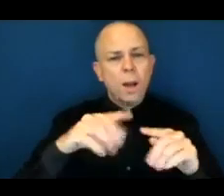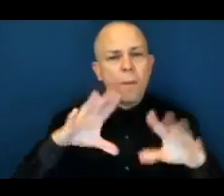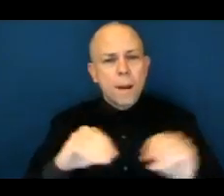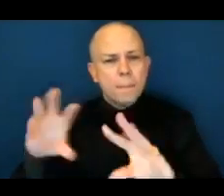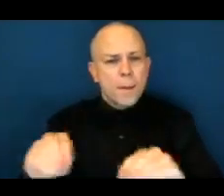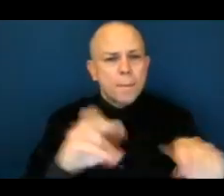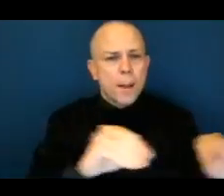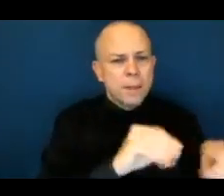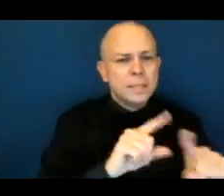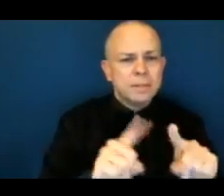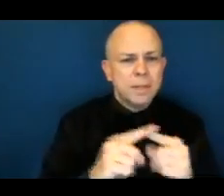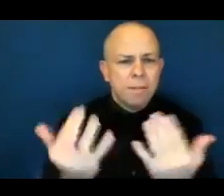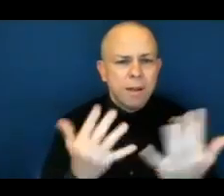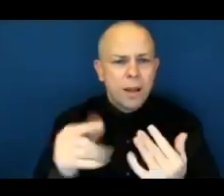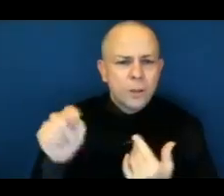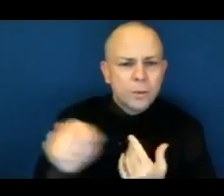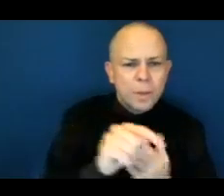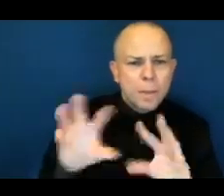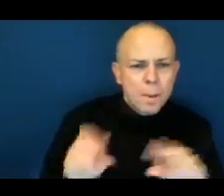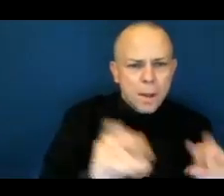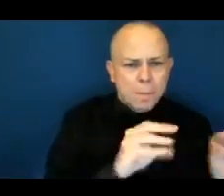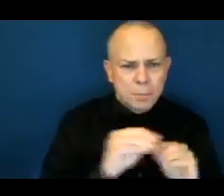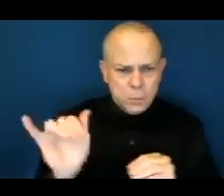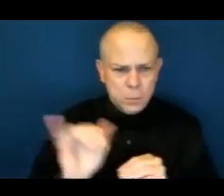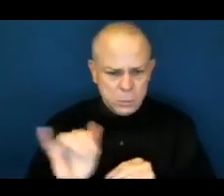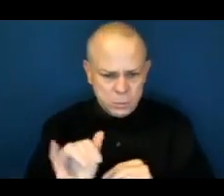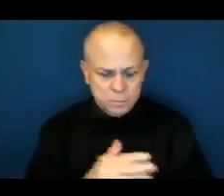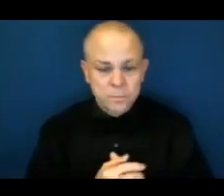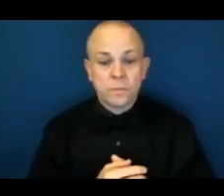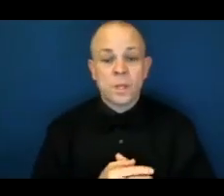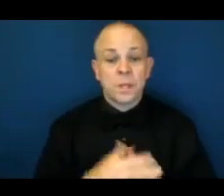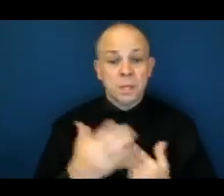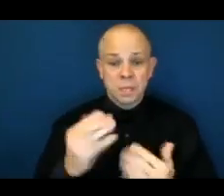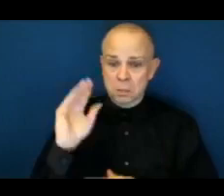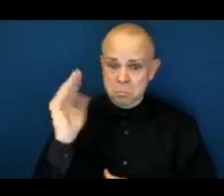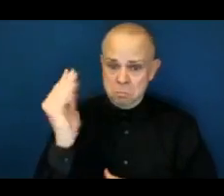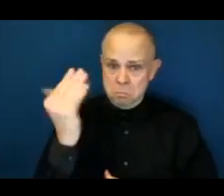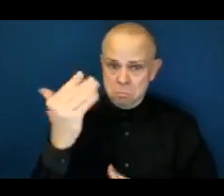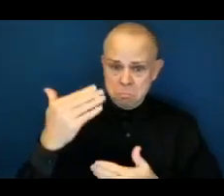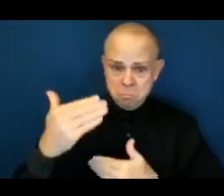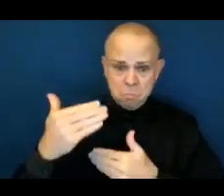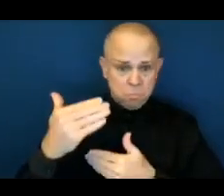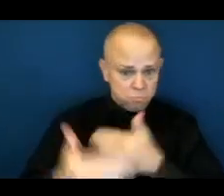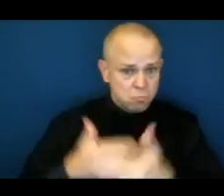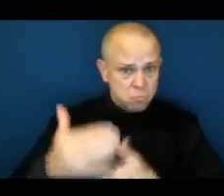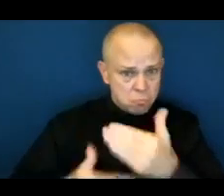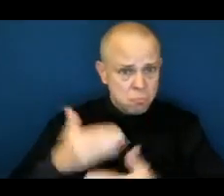obviously because of the efforts of all the firefighters out on the ground we've been able to just keep continuously raising the